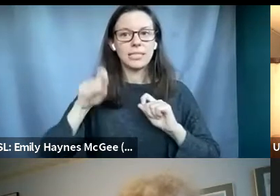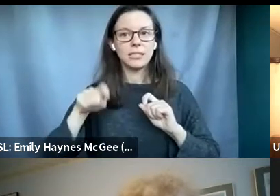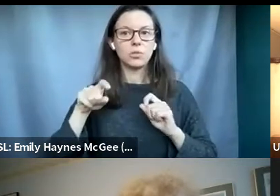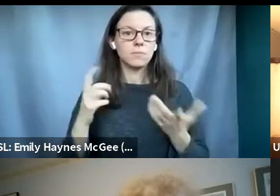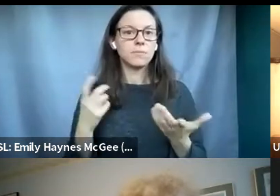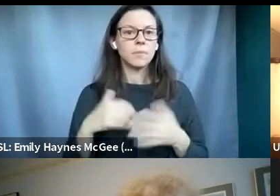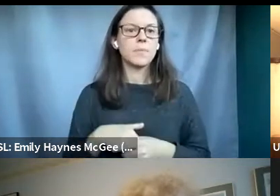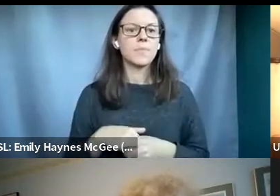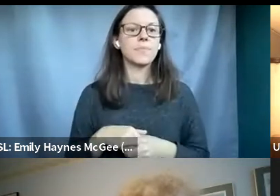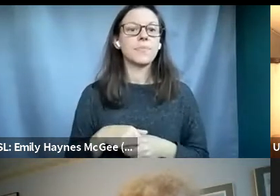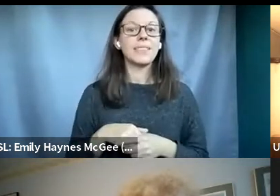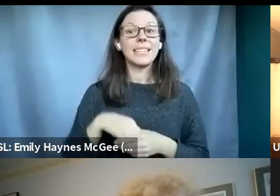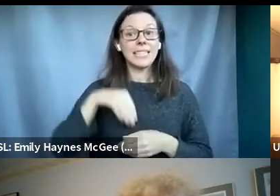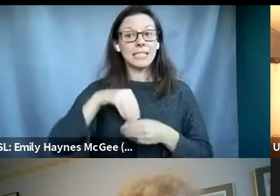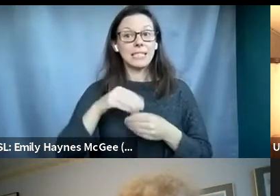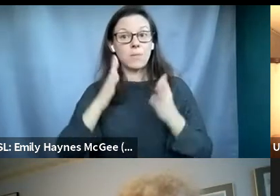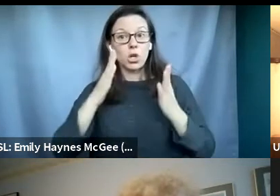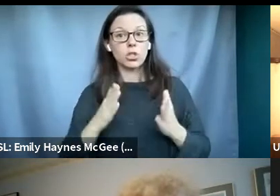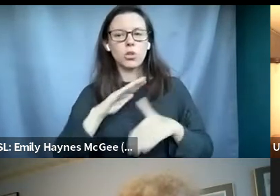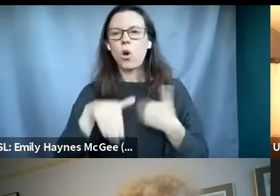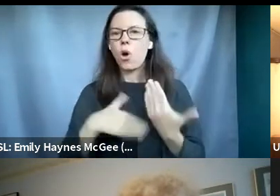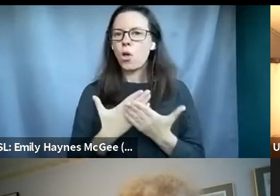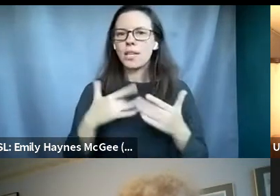So the in person, all of these events were going to take place at MICA.